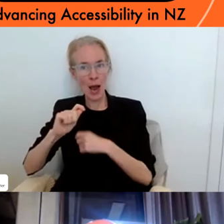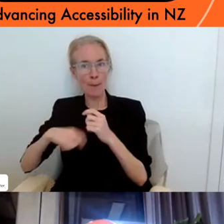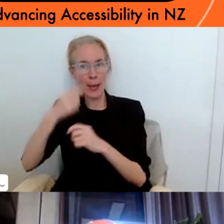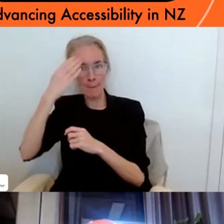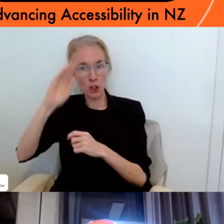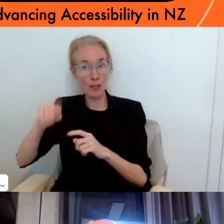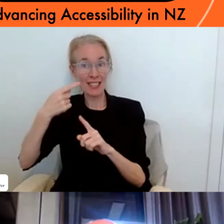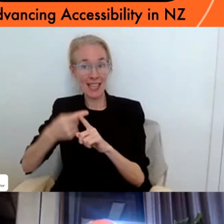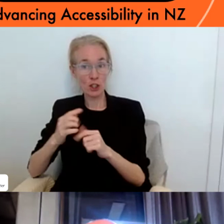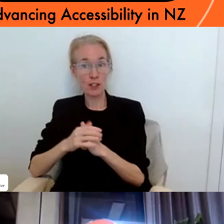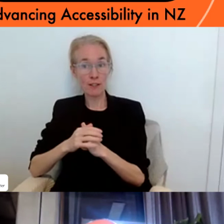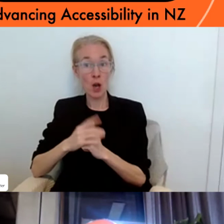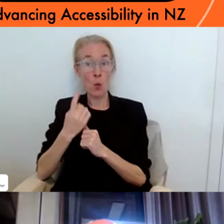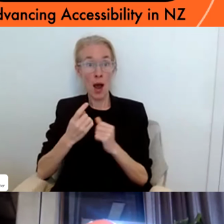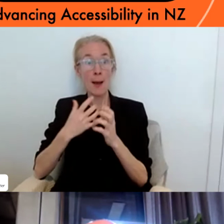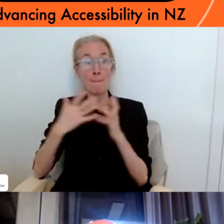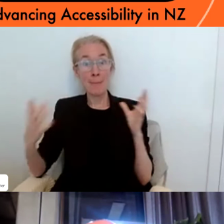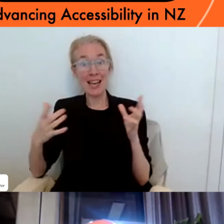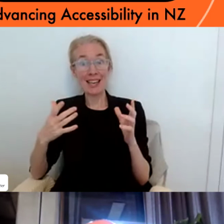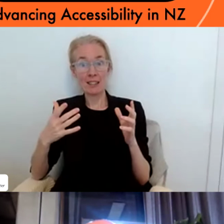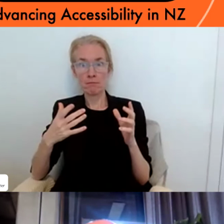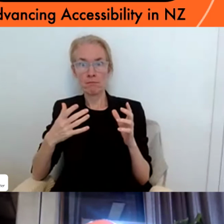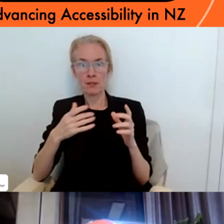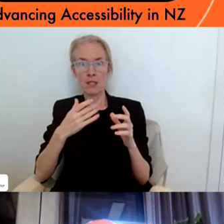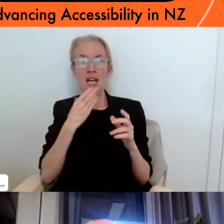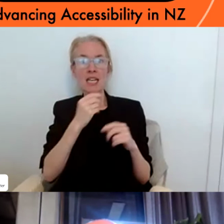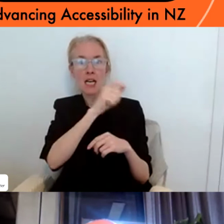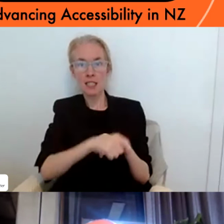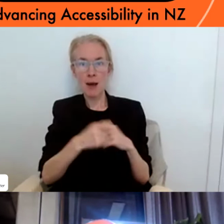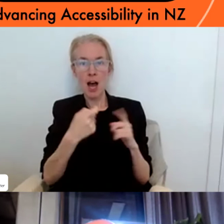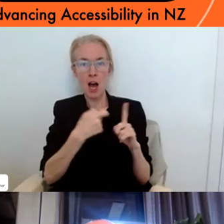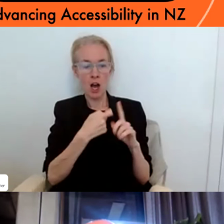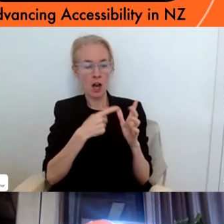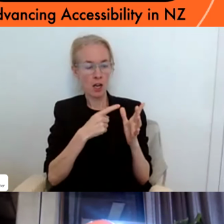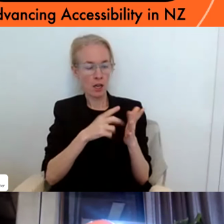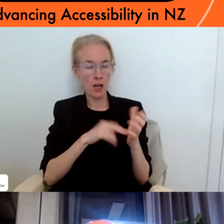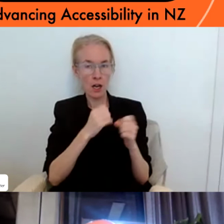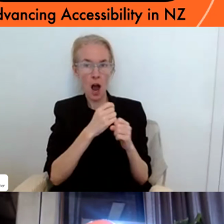is Kainga Ora so it was good to hear from George there along with